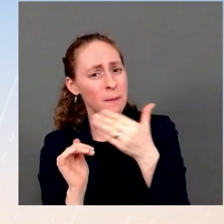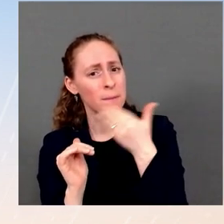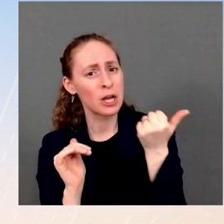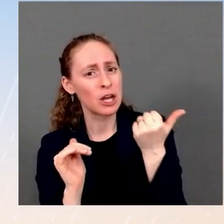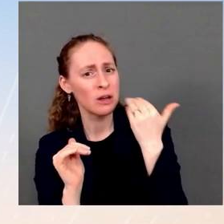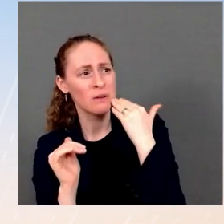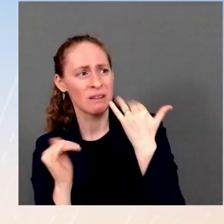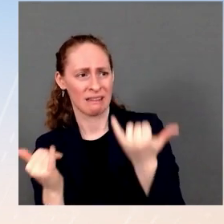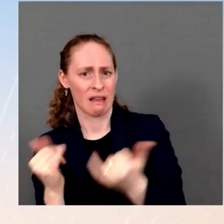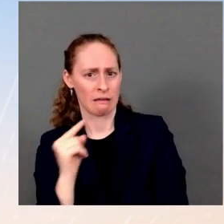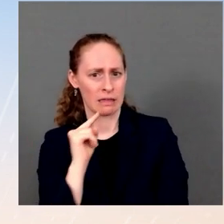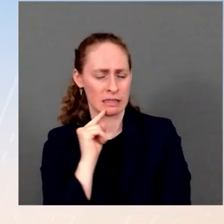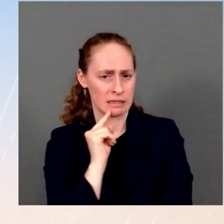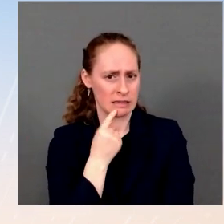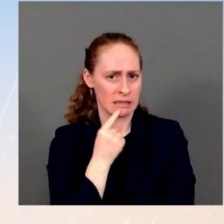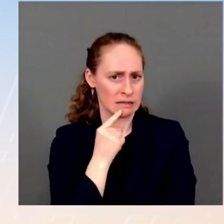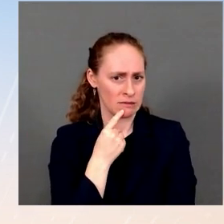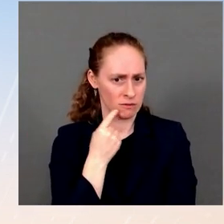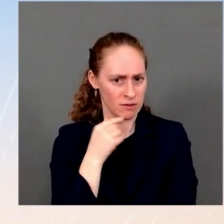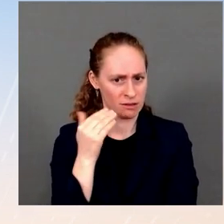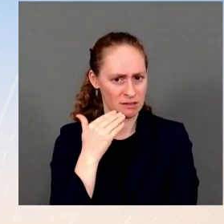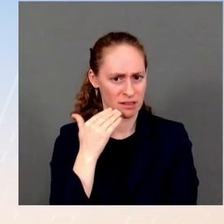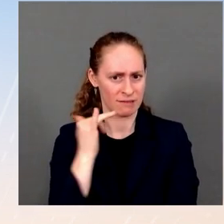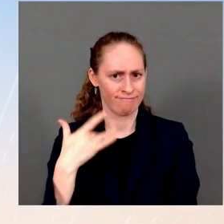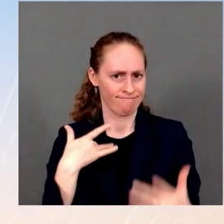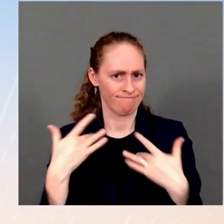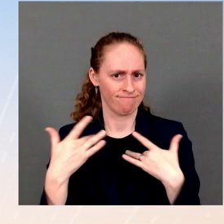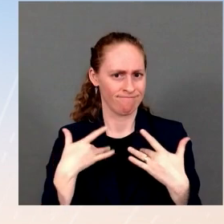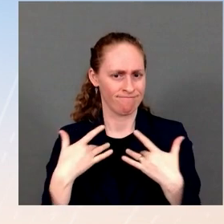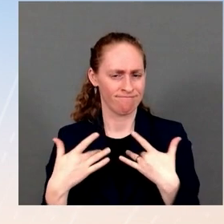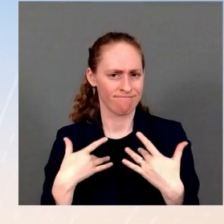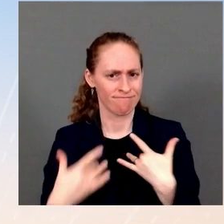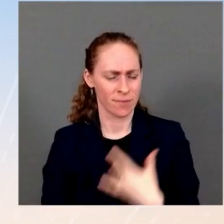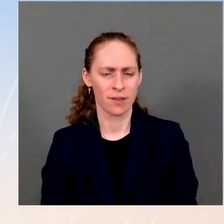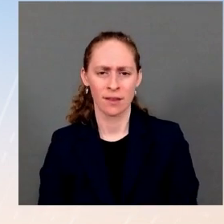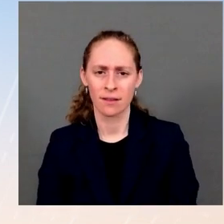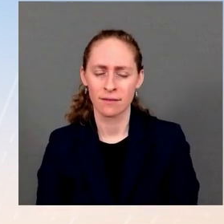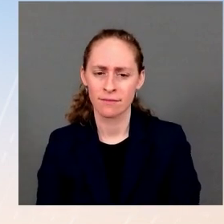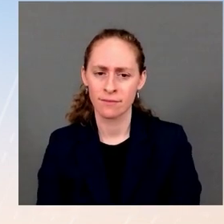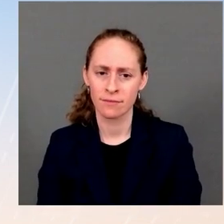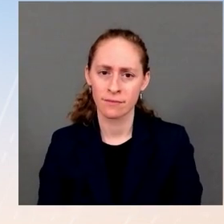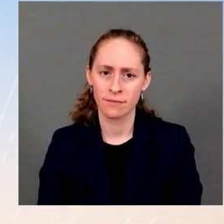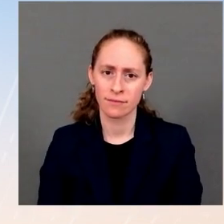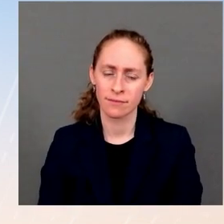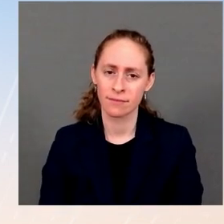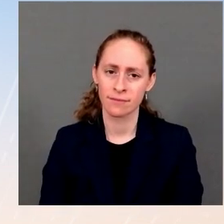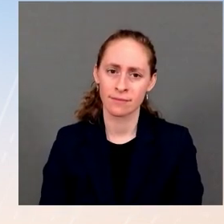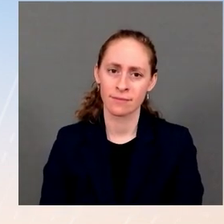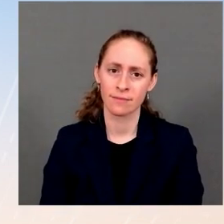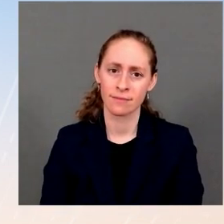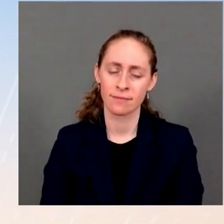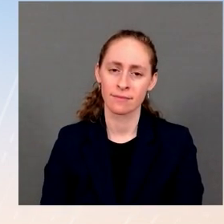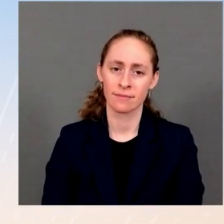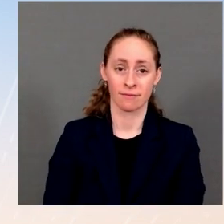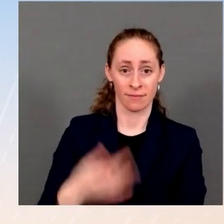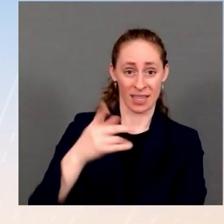Or was he trying to say that Build Back Better should now take a backseat and voting rights -- the Senate should -- Ms. Jean-Pierre: That's a jump.